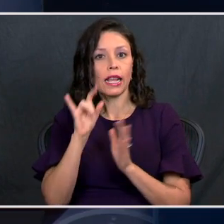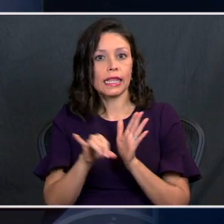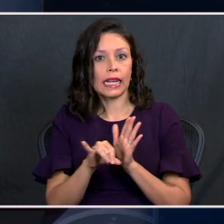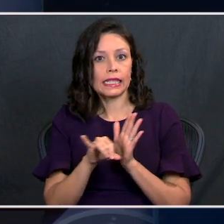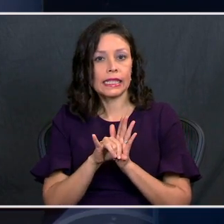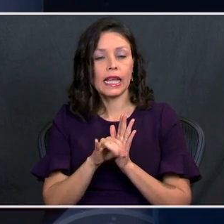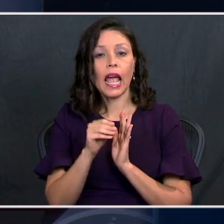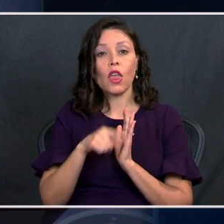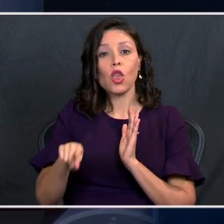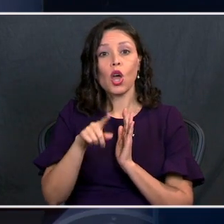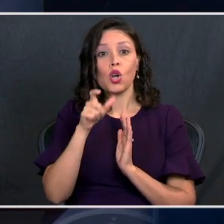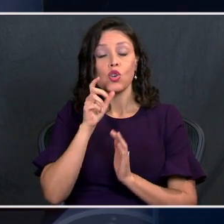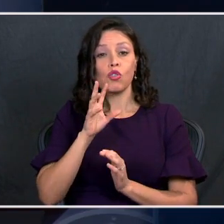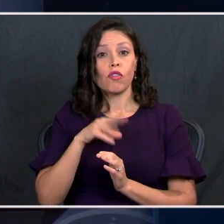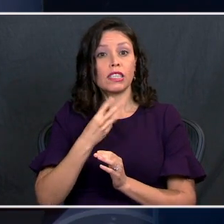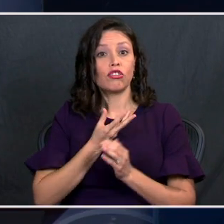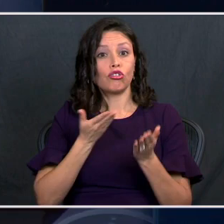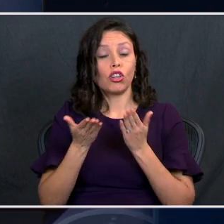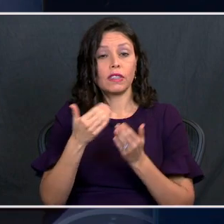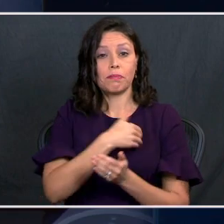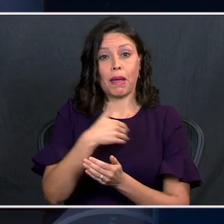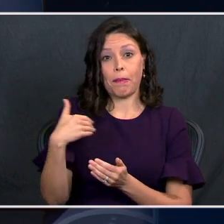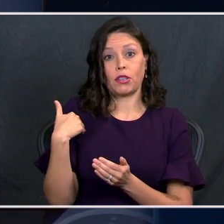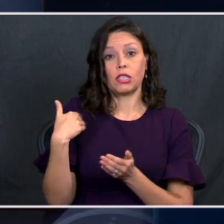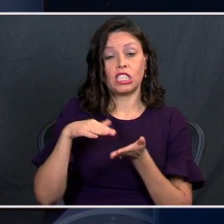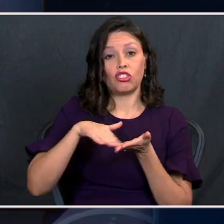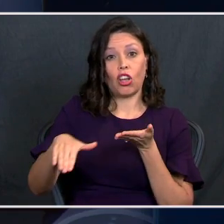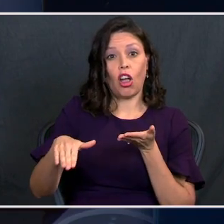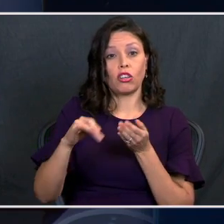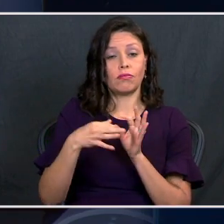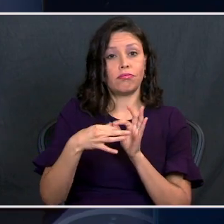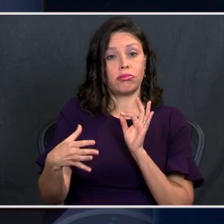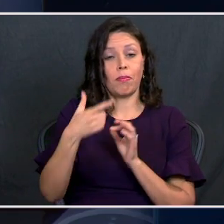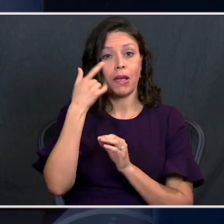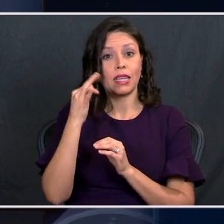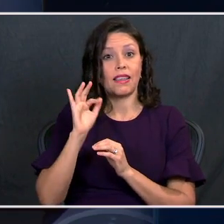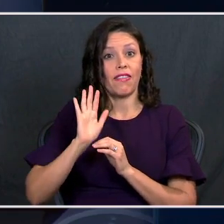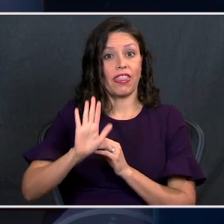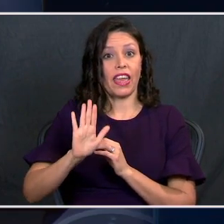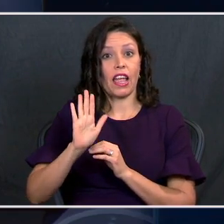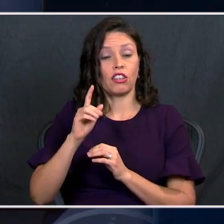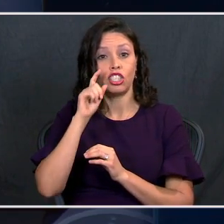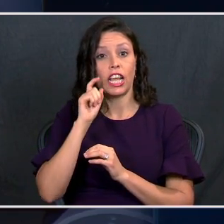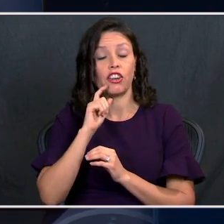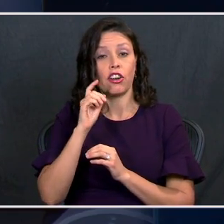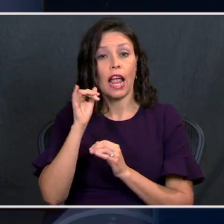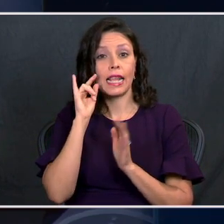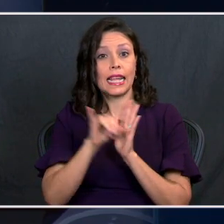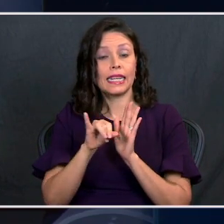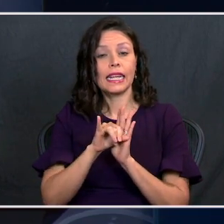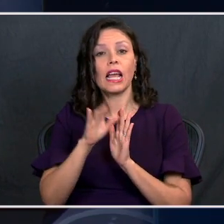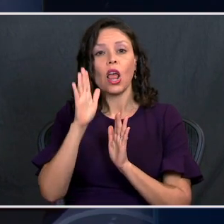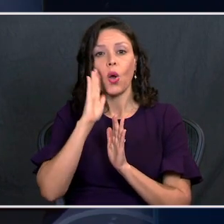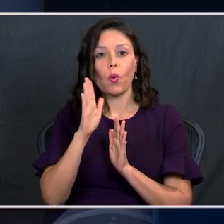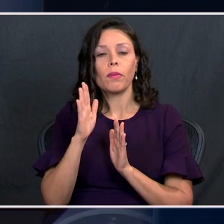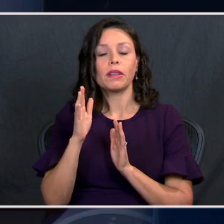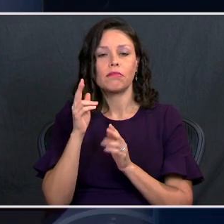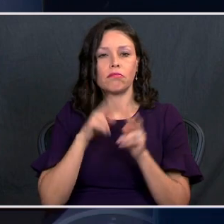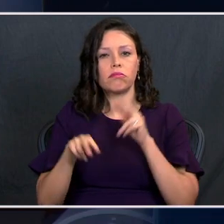And for those transgender service members who were discharged or separated because of their gender identity, their cases will be reexamined.